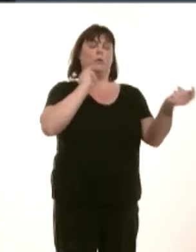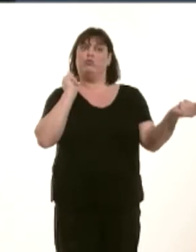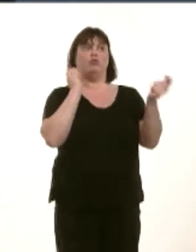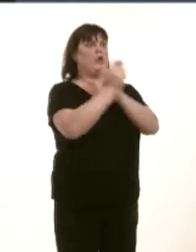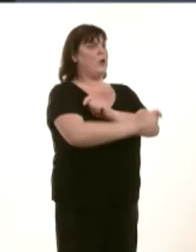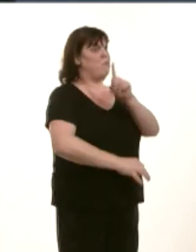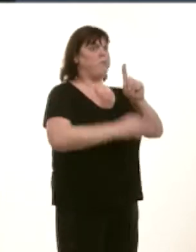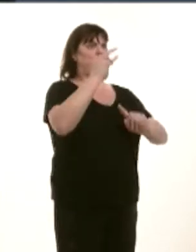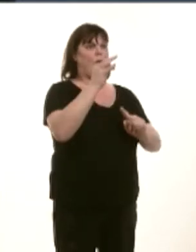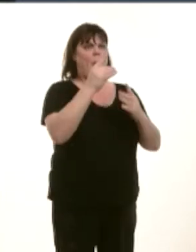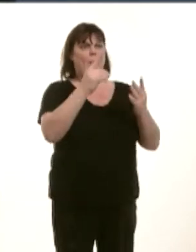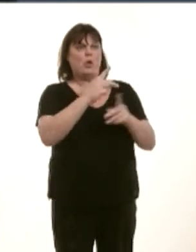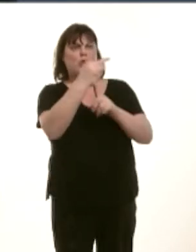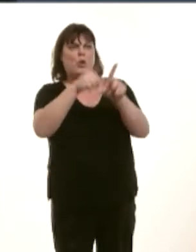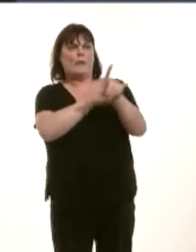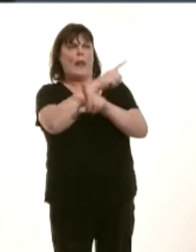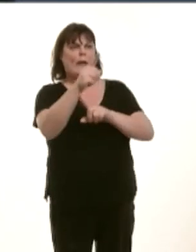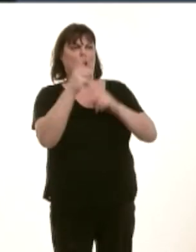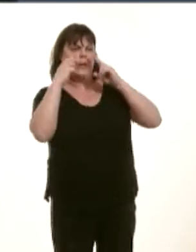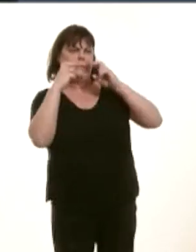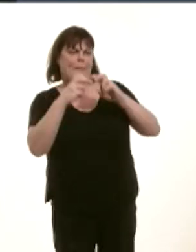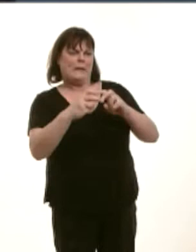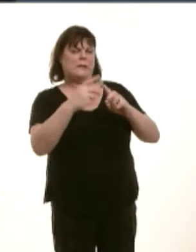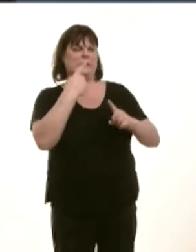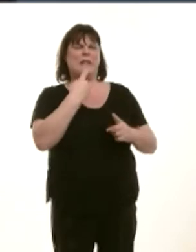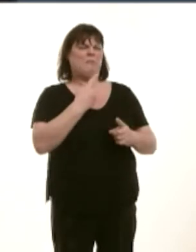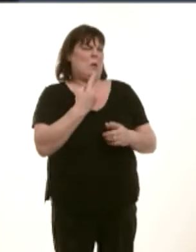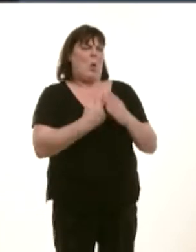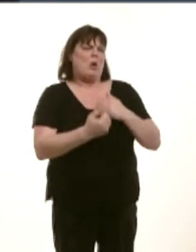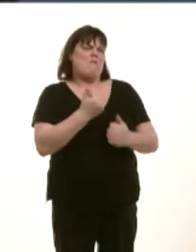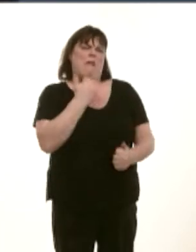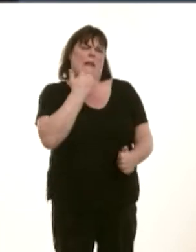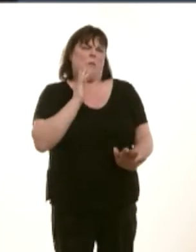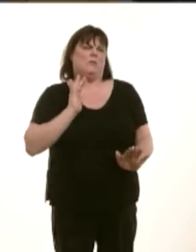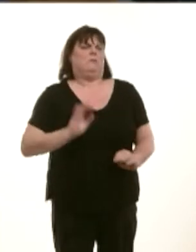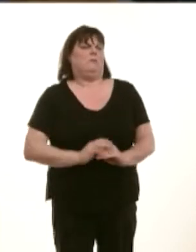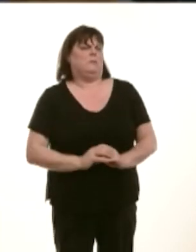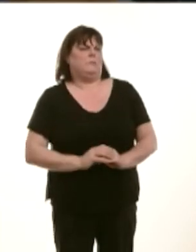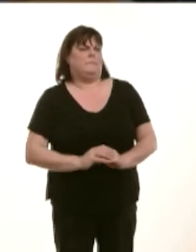it is simply described by your own inspectors as ëadequateí. You would agree with me,